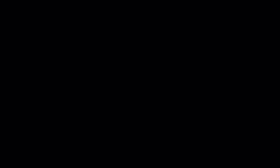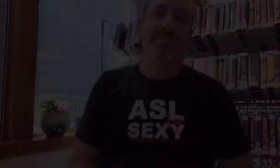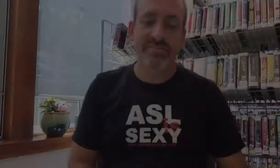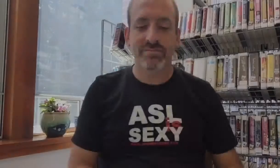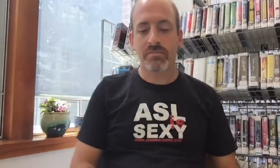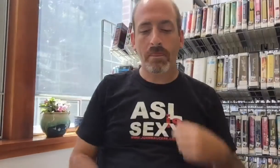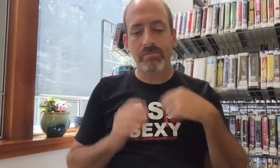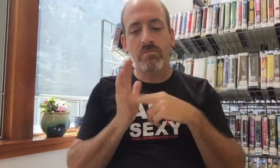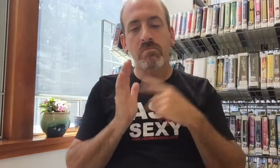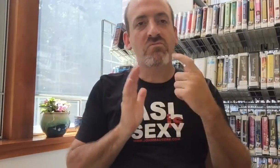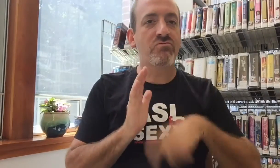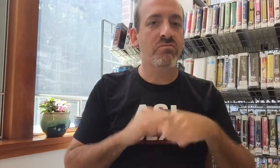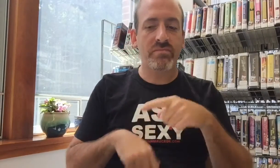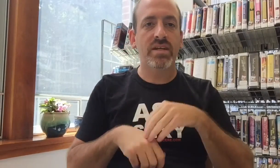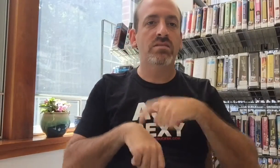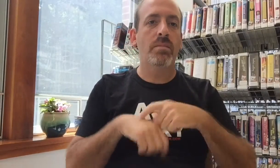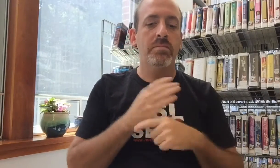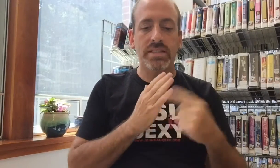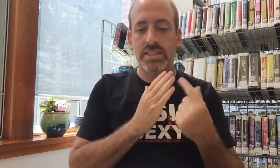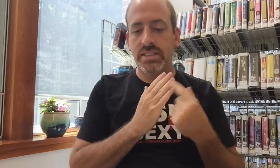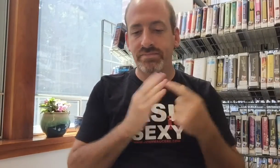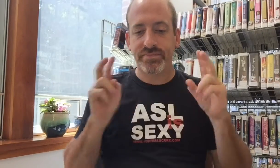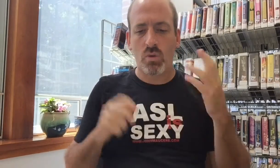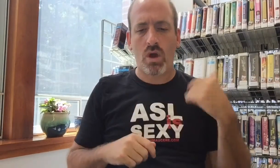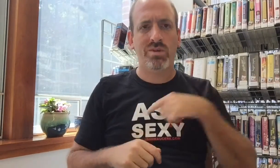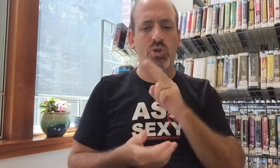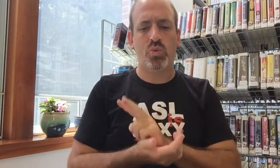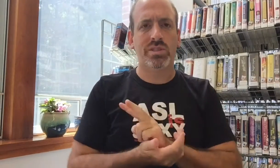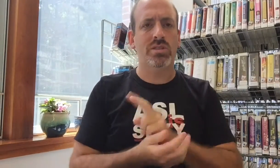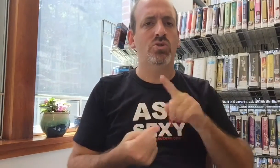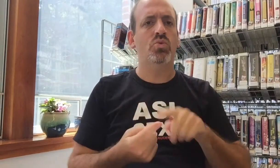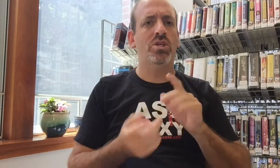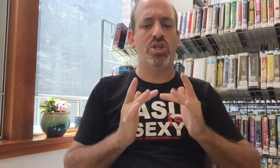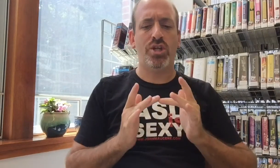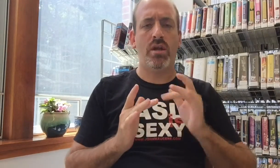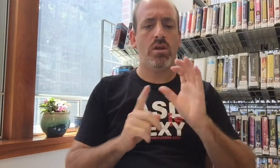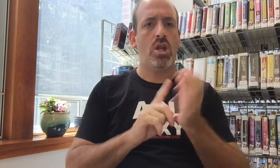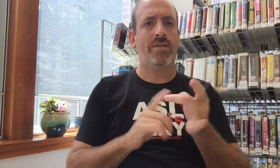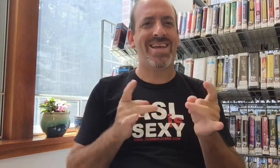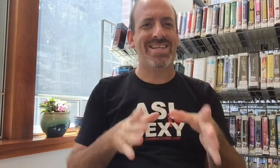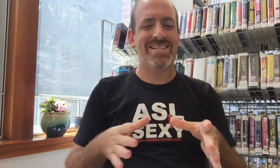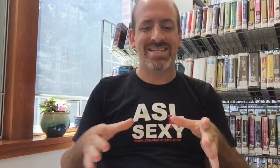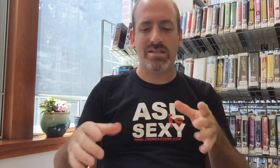I read an article from Time magazine, called "Losing The Internet To The Culture of Hate".